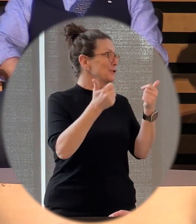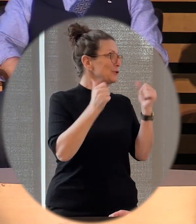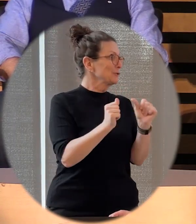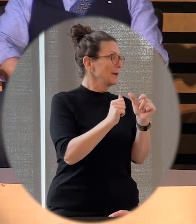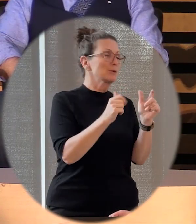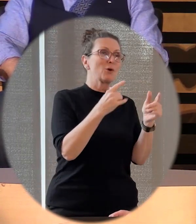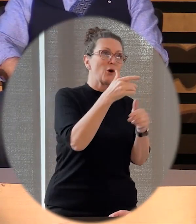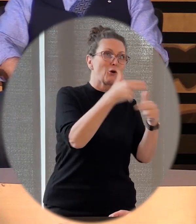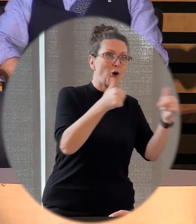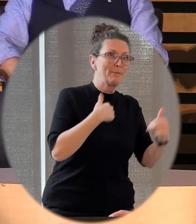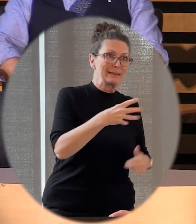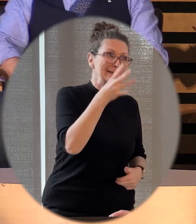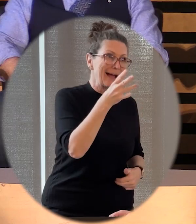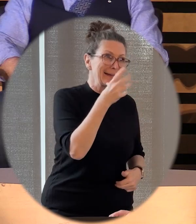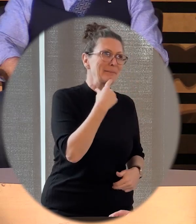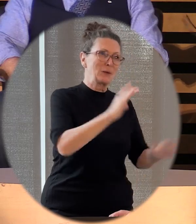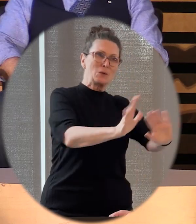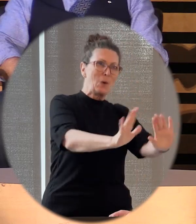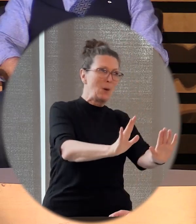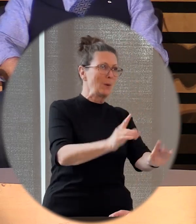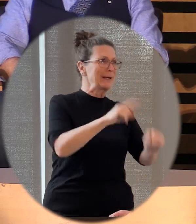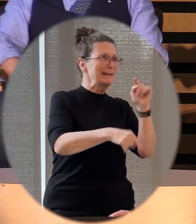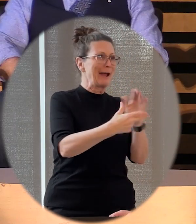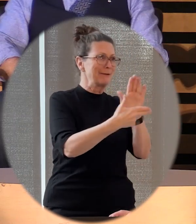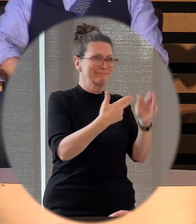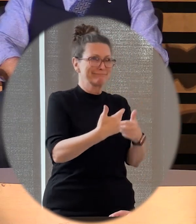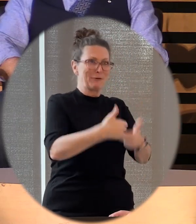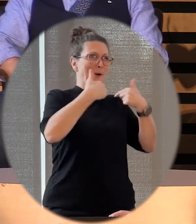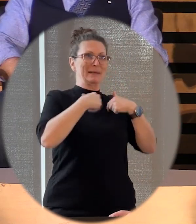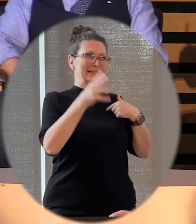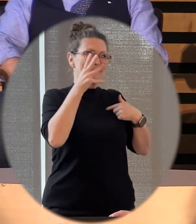So I say 6 7 to her and she says, "Oh, Dad, what are you doing?" I don't know what 6 7 means,